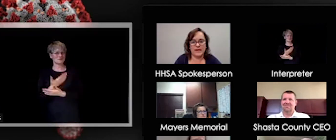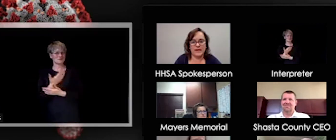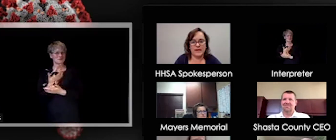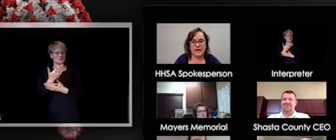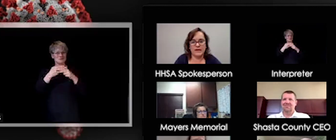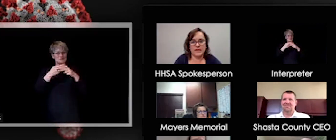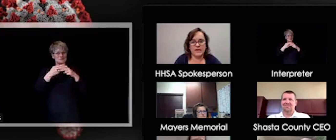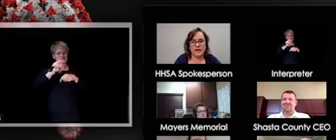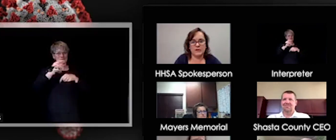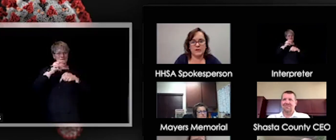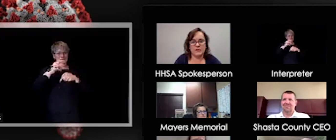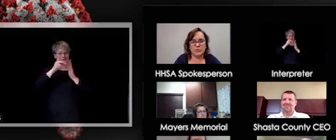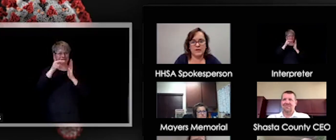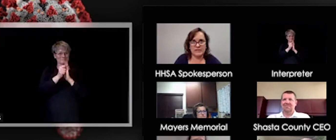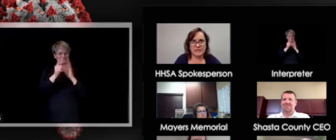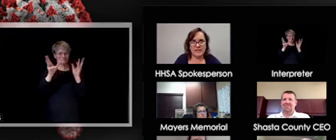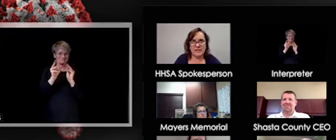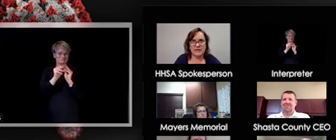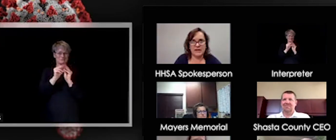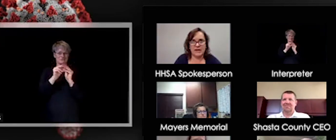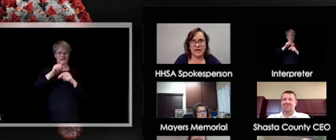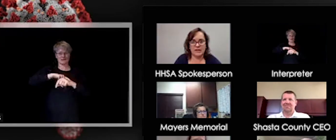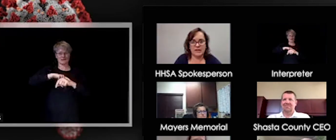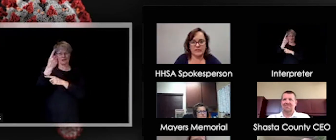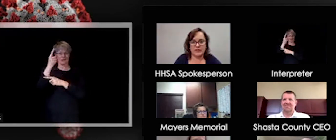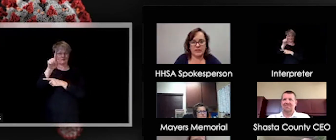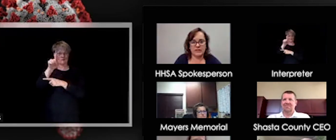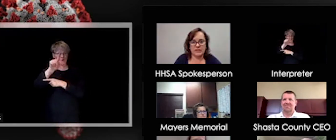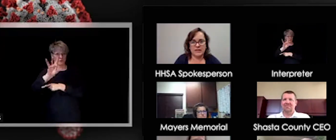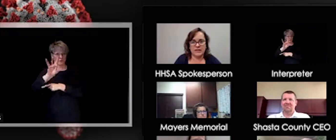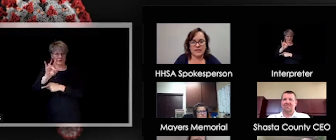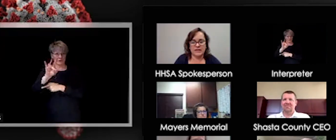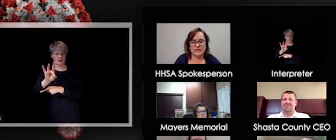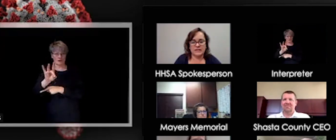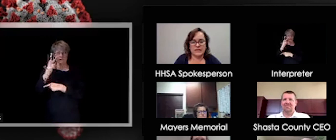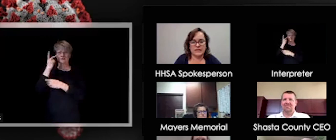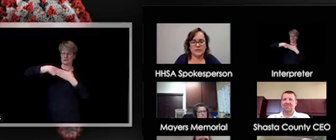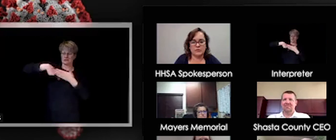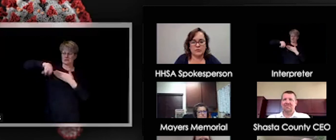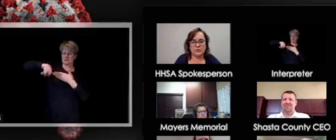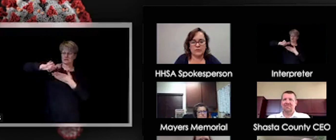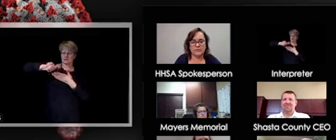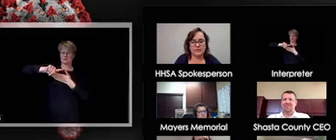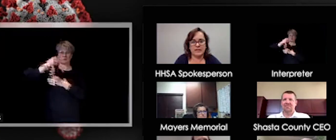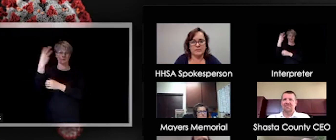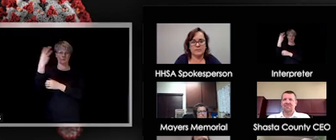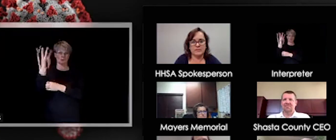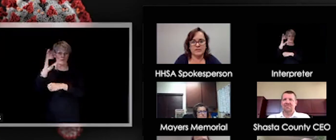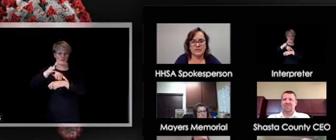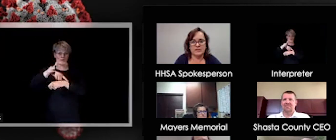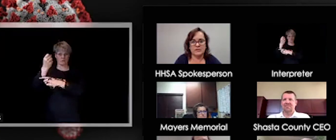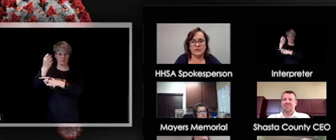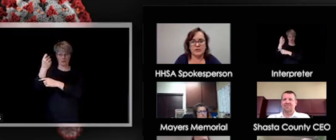We will be back next Wednesday at 11 o’clock and we will have our daily updates posted